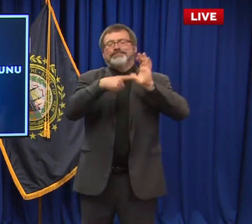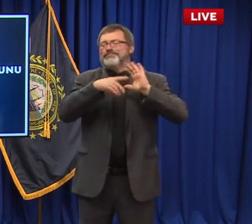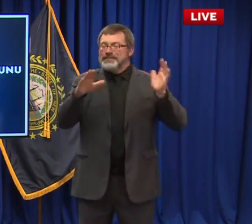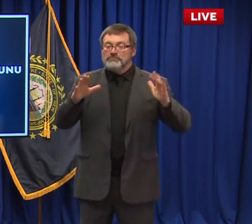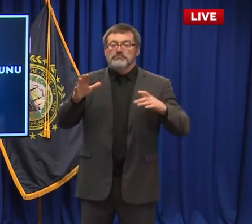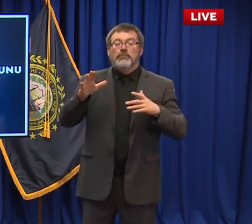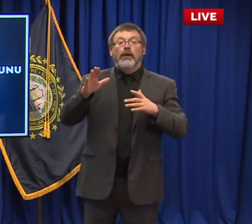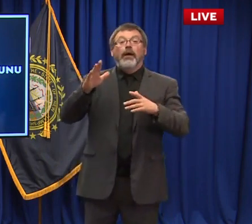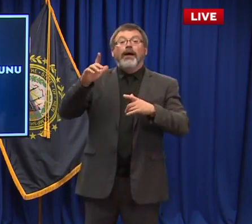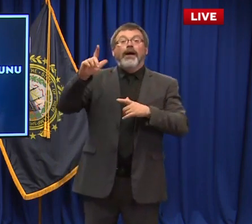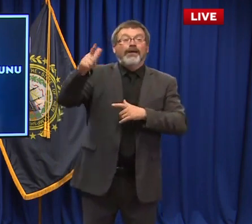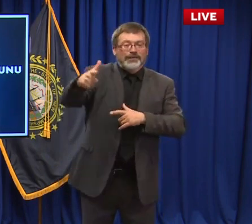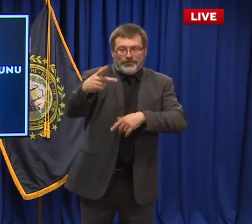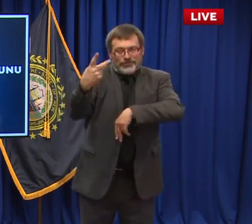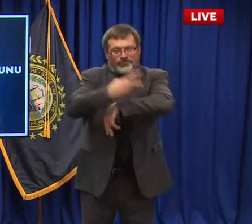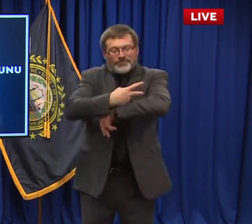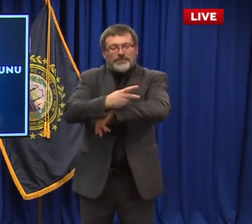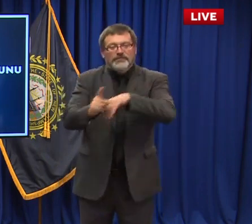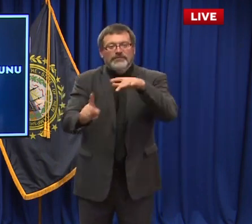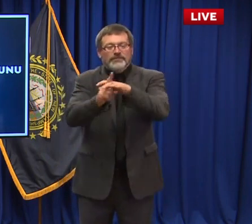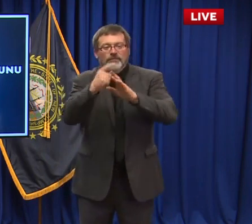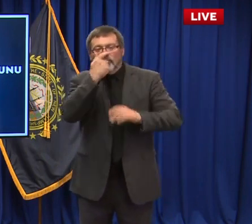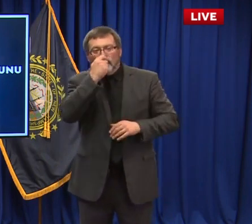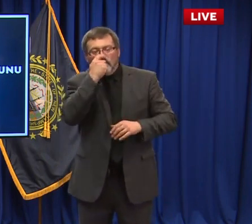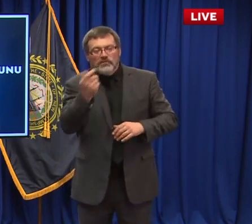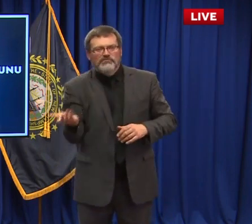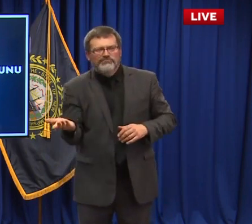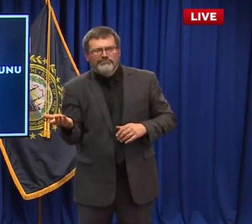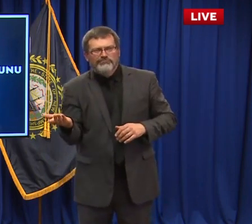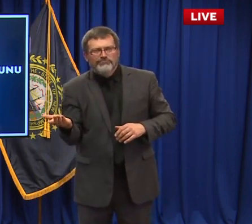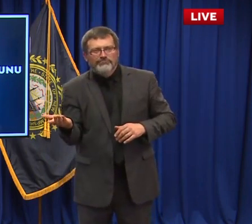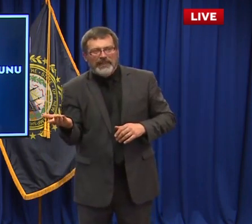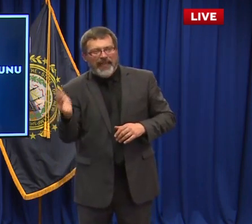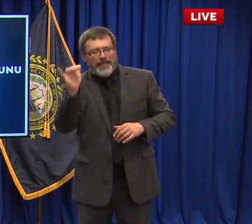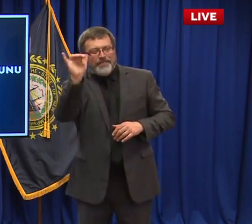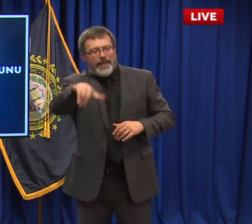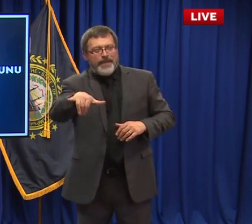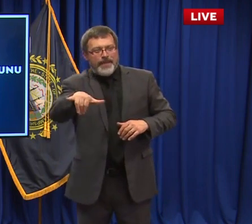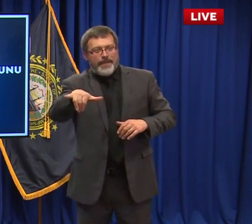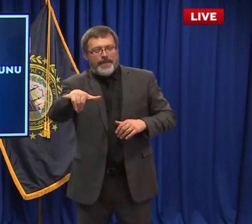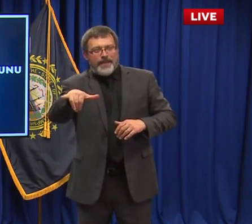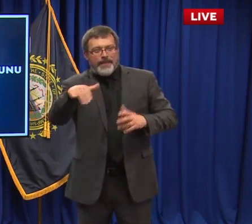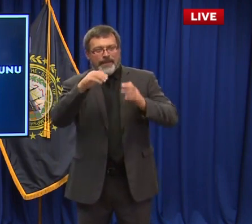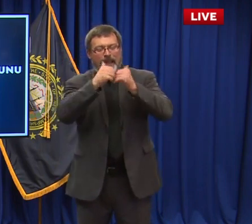I THINK ONE OF THE CHALLENGES WE HAVE IS ASYMPTOMATIC VERSUS PRE-SYMPTOMATIC VERSUS EXTREMELY MILD SYMPTOMS.